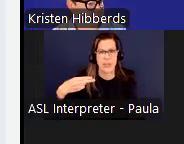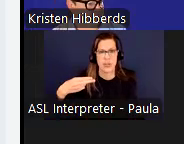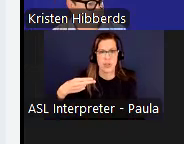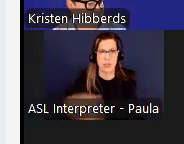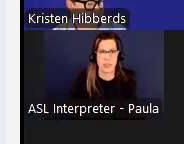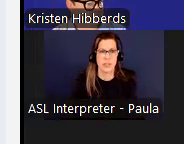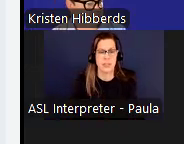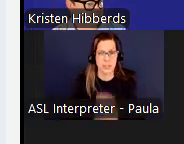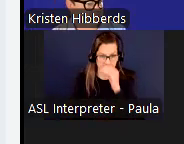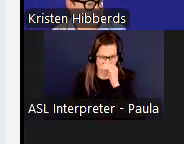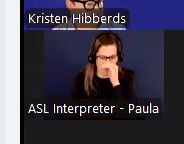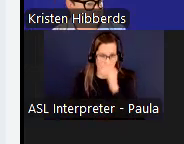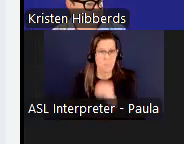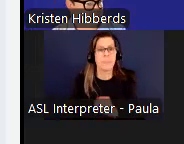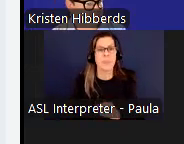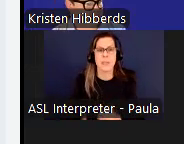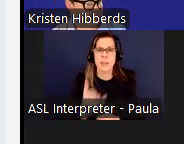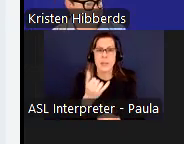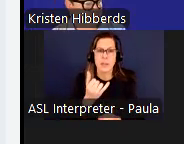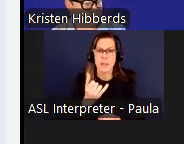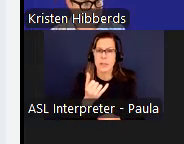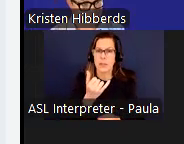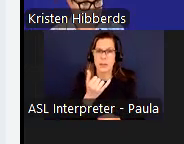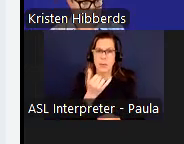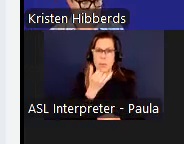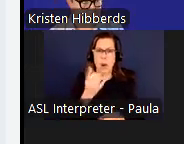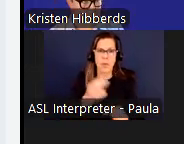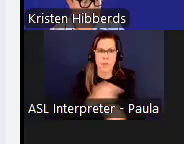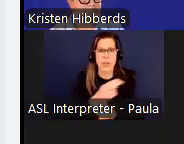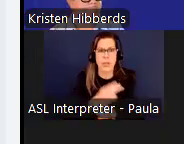wrongful use of a physical or chemical restraint of an adult.